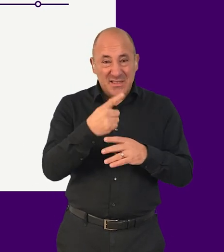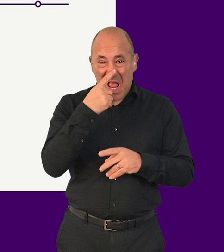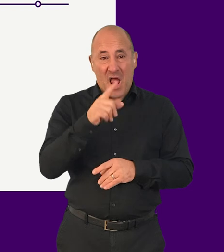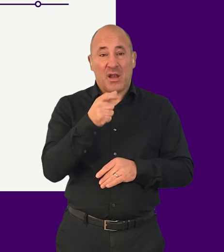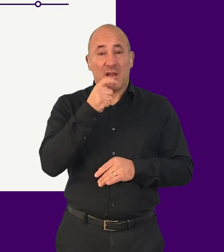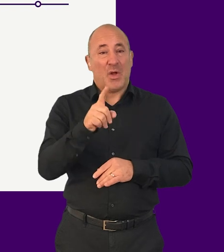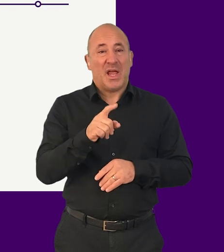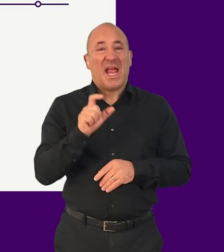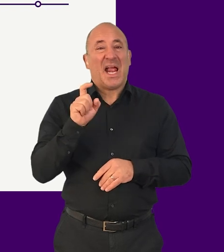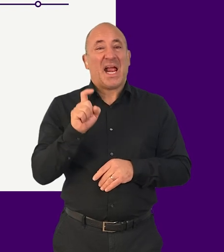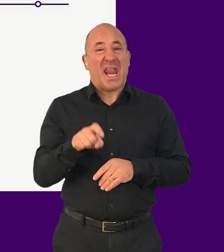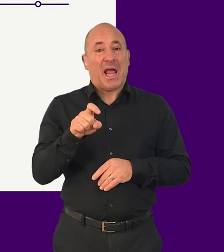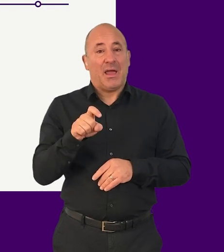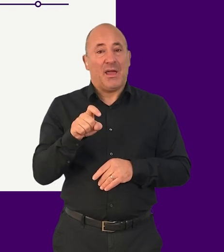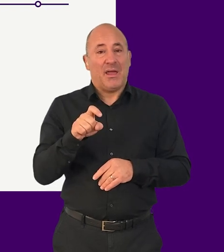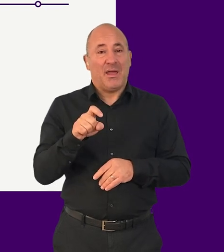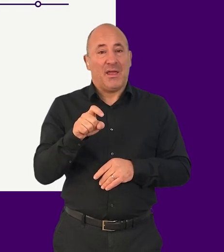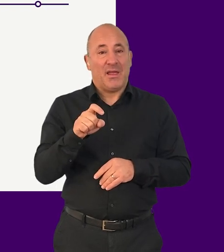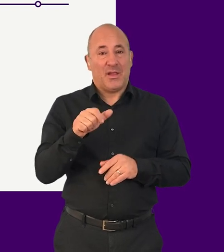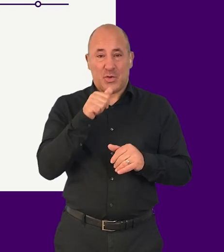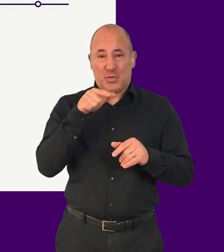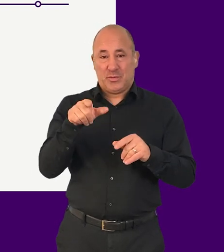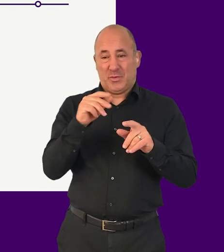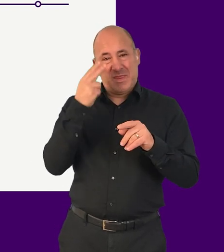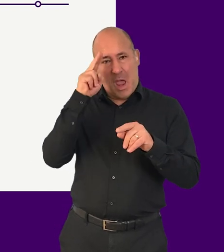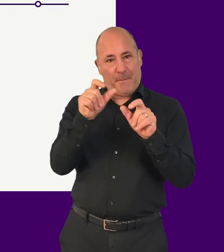together with the text used in the link or button.